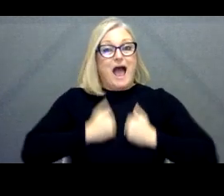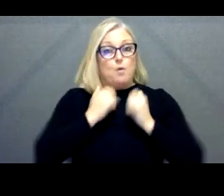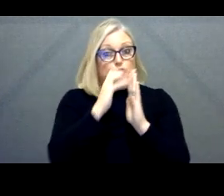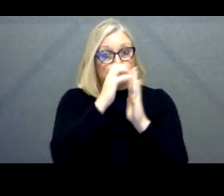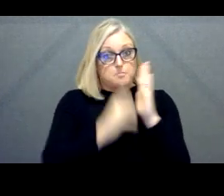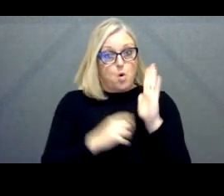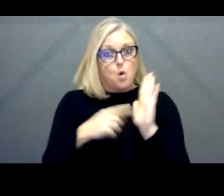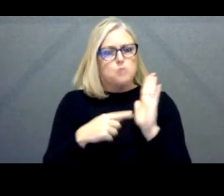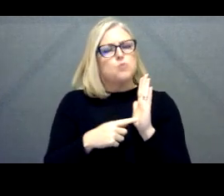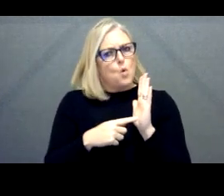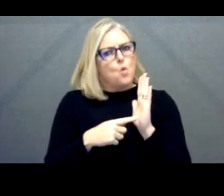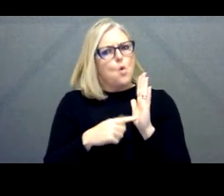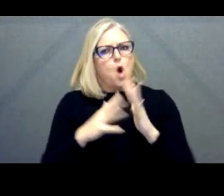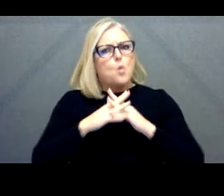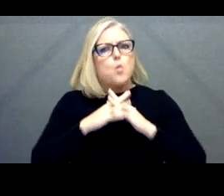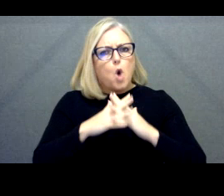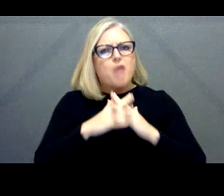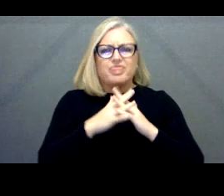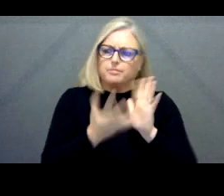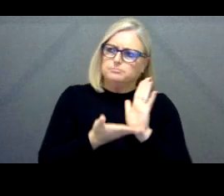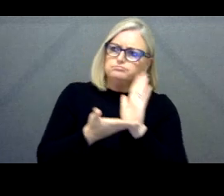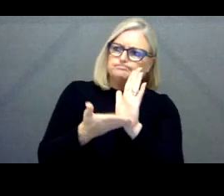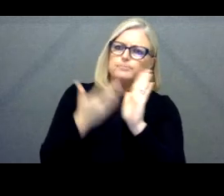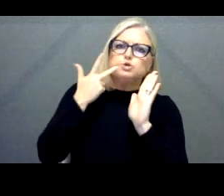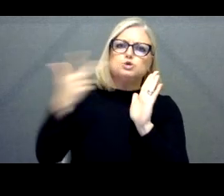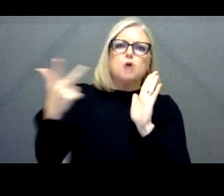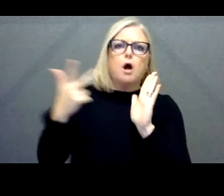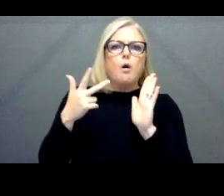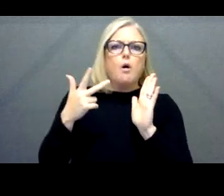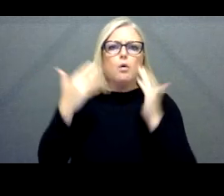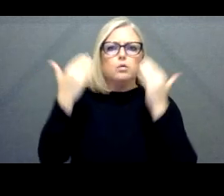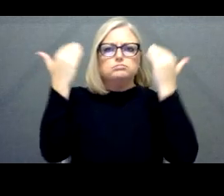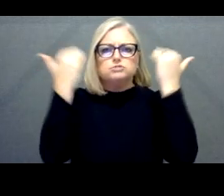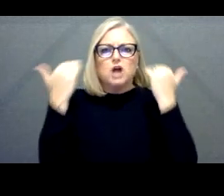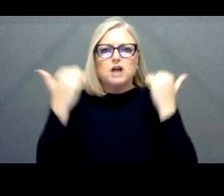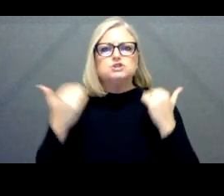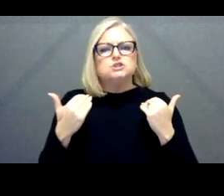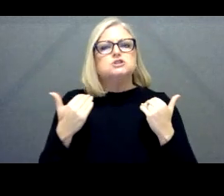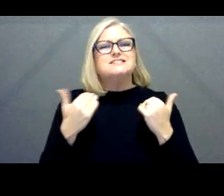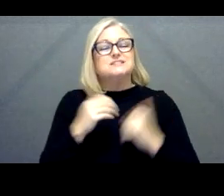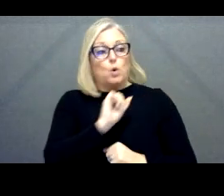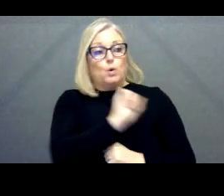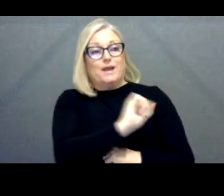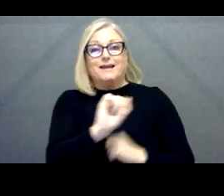to talk about those outcomes um and they made submissions around um that the defendant should